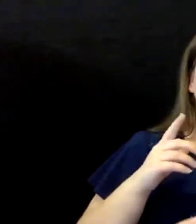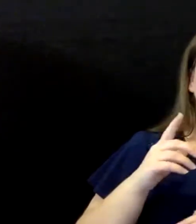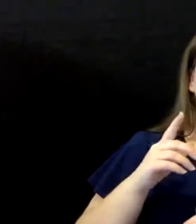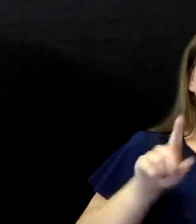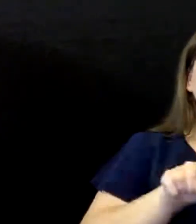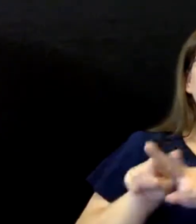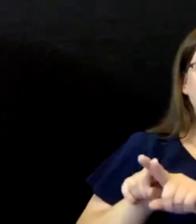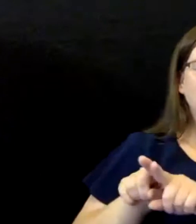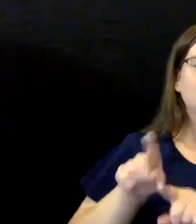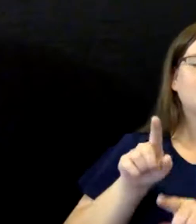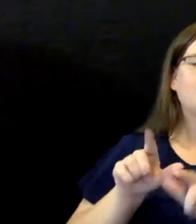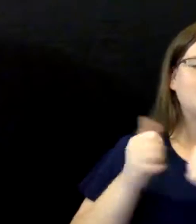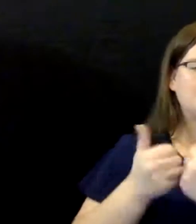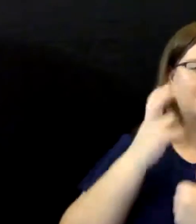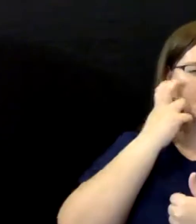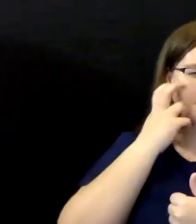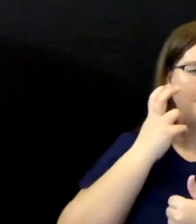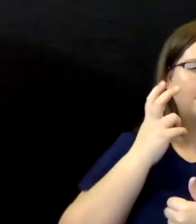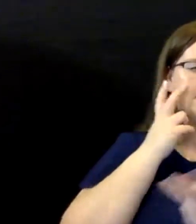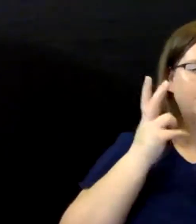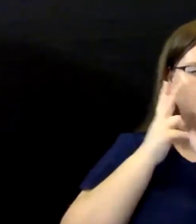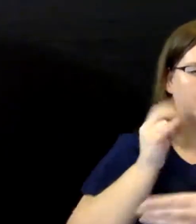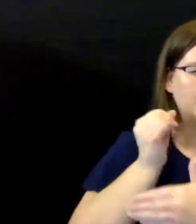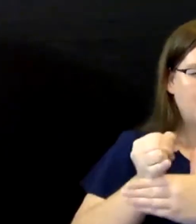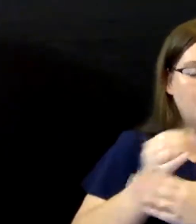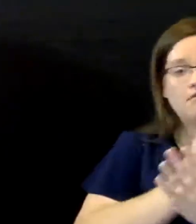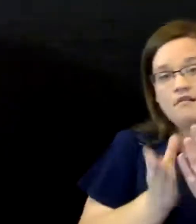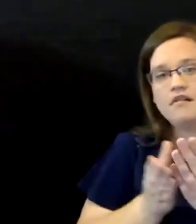Visually Impaired as we move into our discussions today.